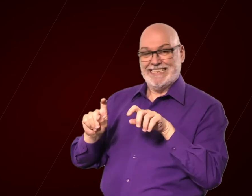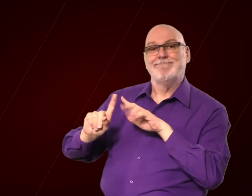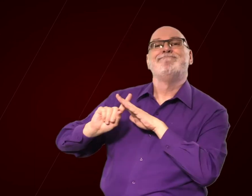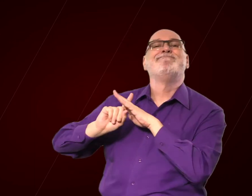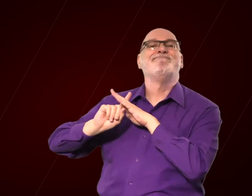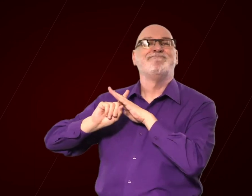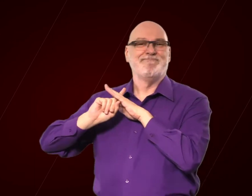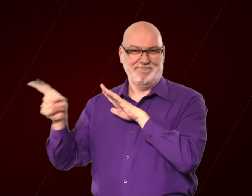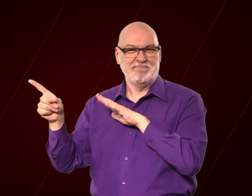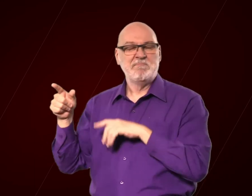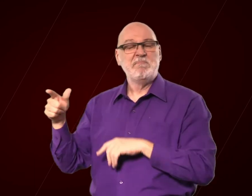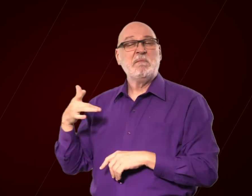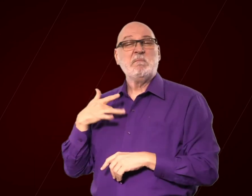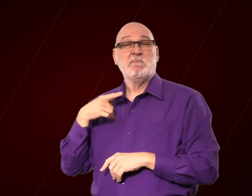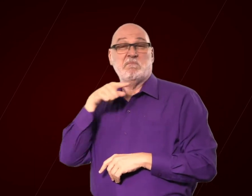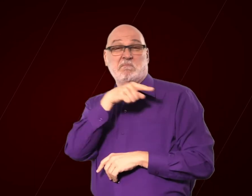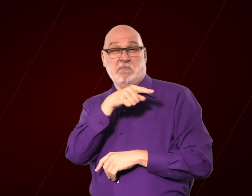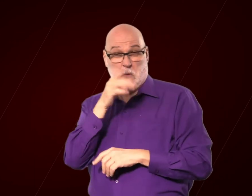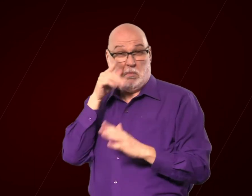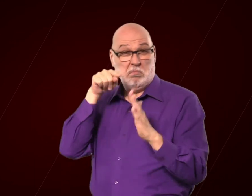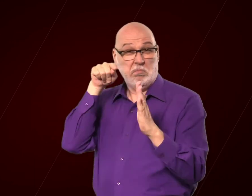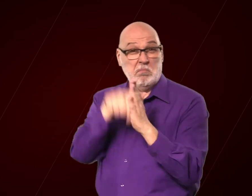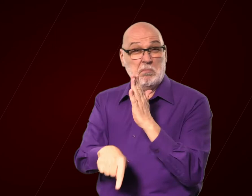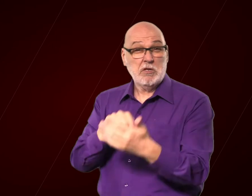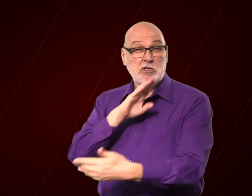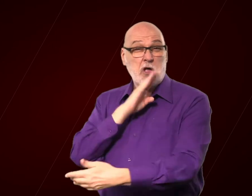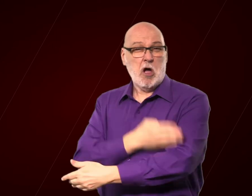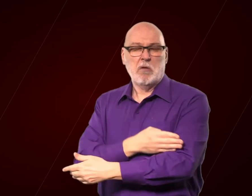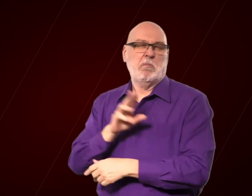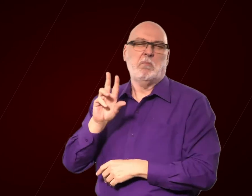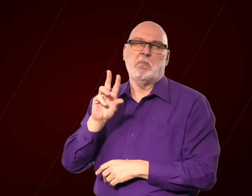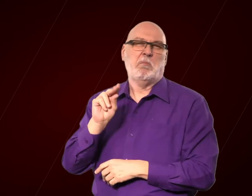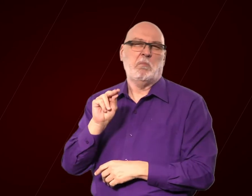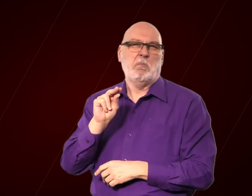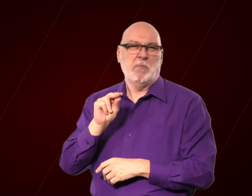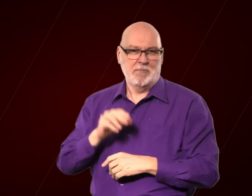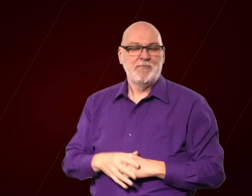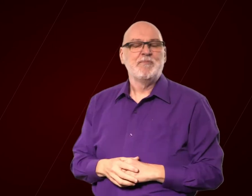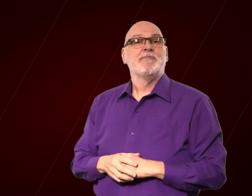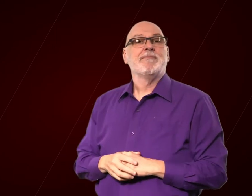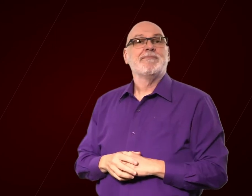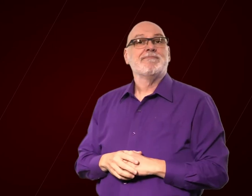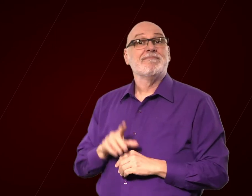to run away, believing he wouldn't hurt their daughter.